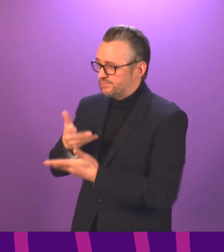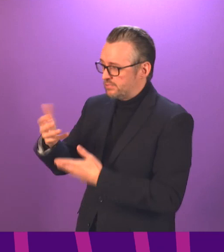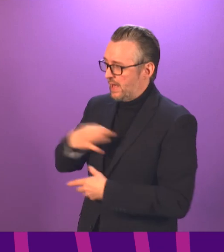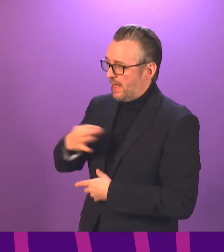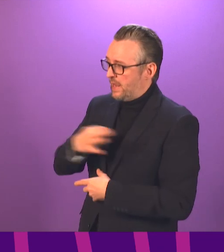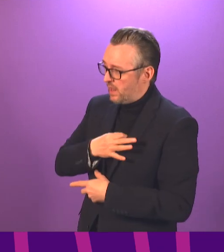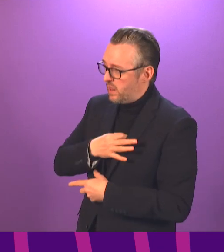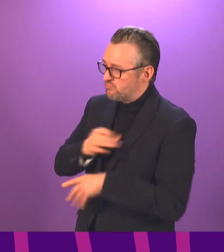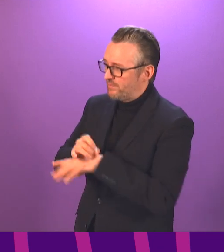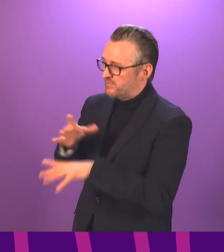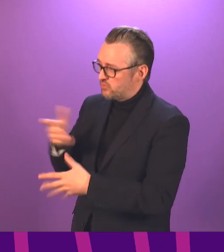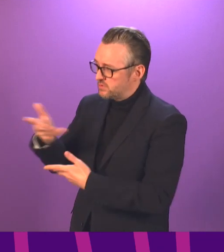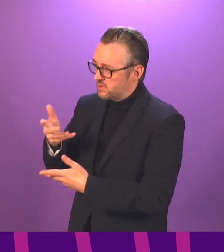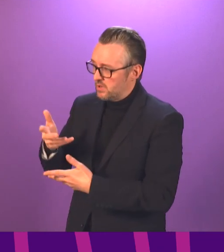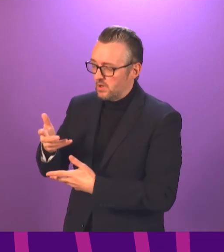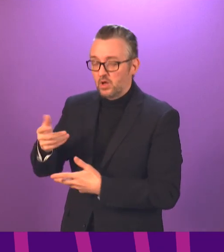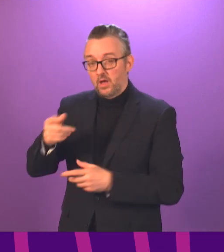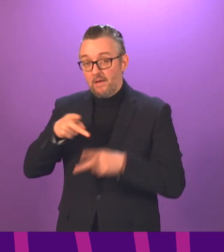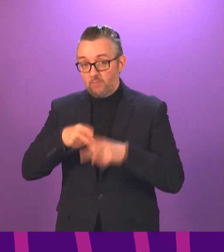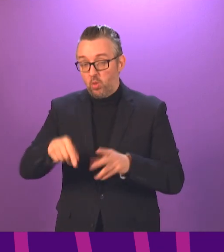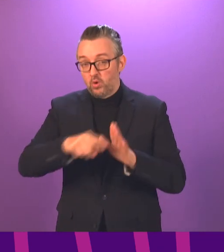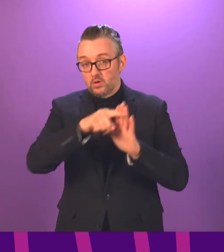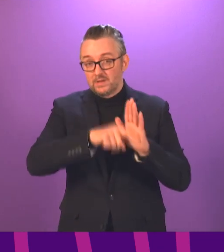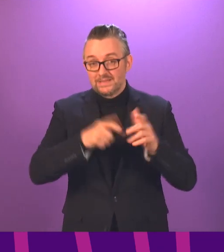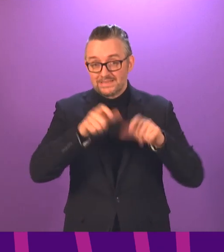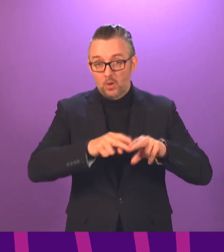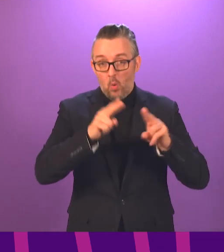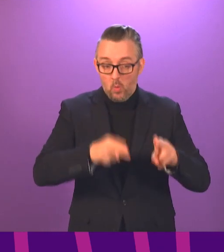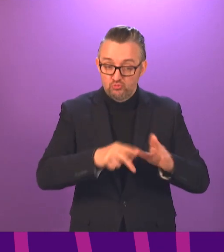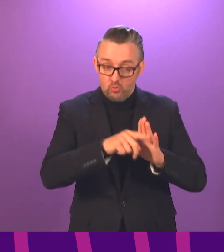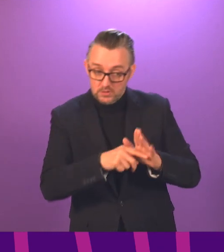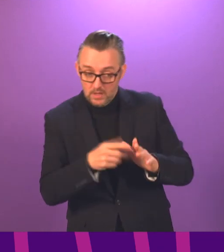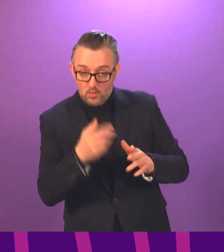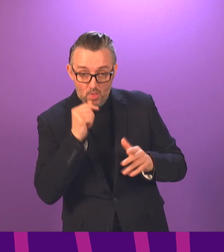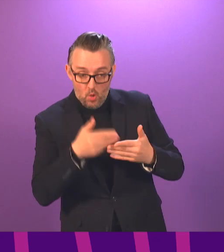and providing that the stay-at-home restrictions are able to be lifted, face-to-face doorstep